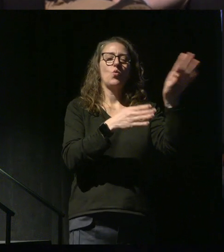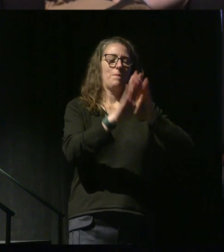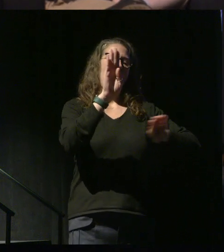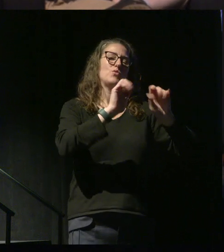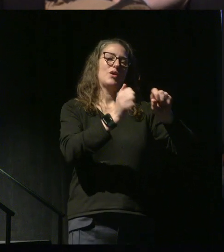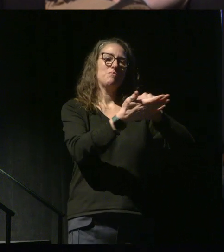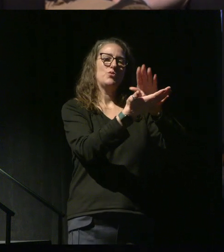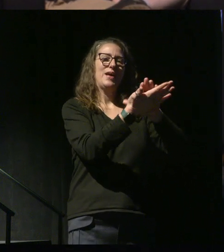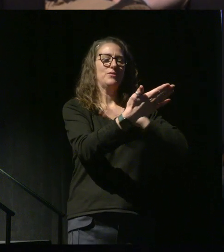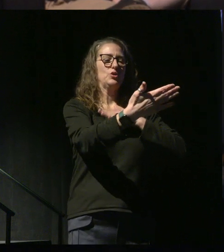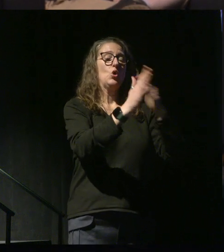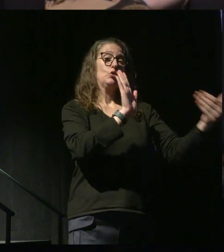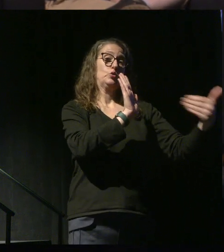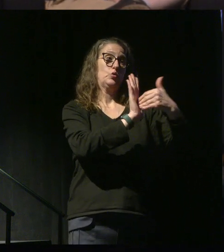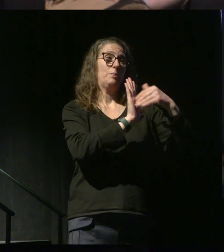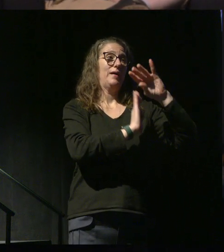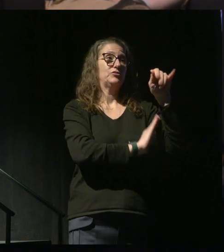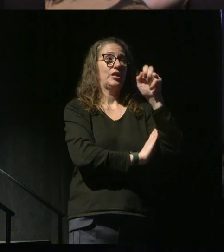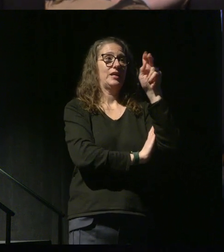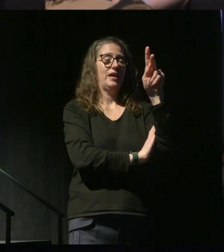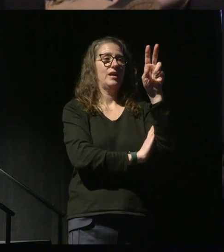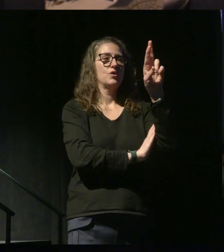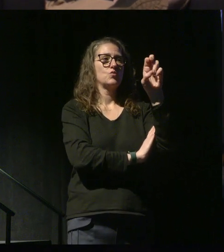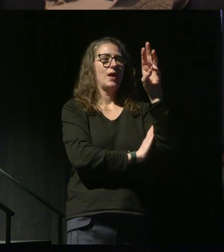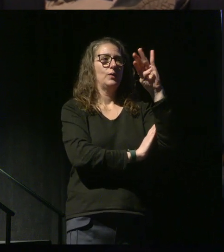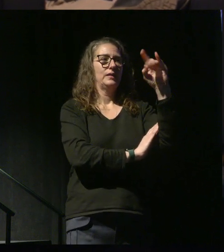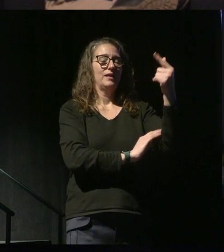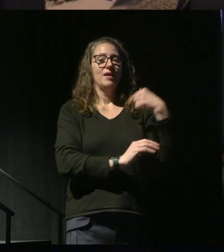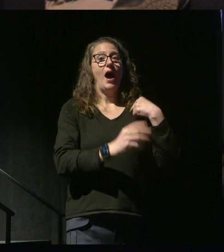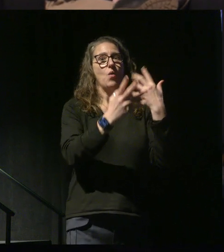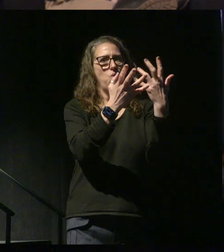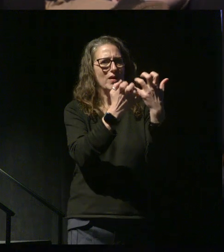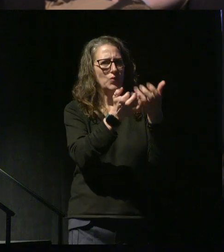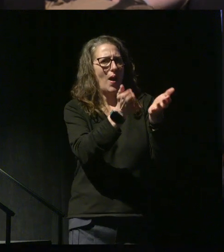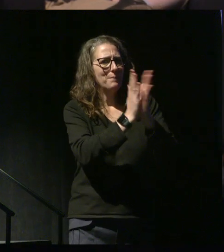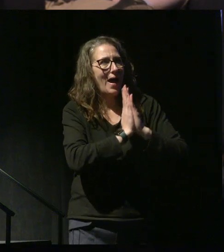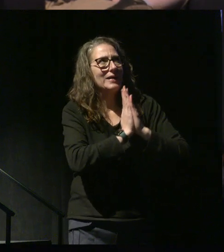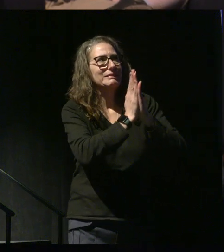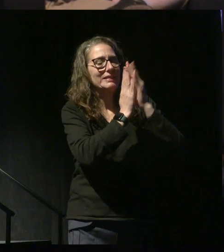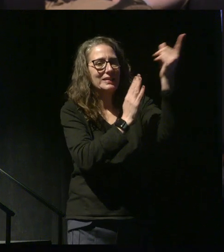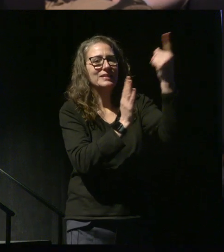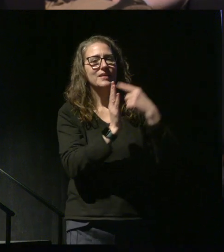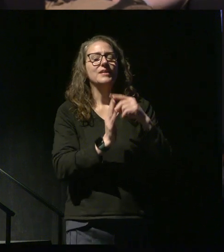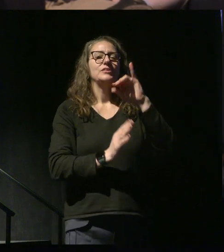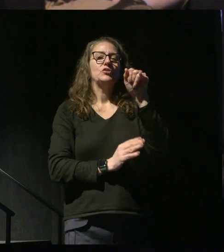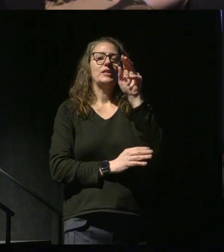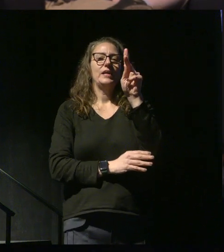We could put, wants to be sued by JK Rowling asking to be sued, but yeah, no, we didn't hear